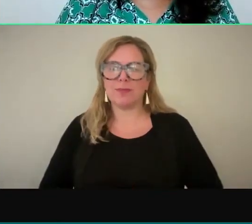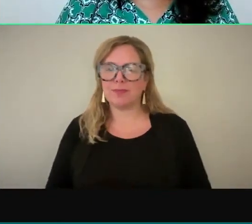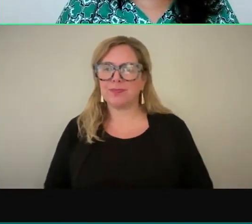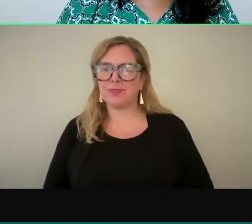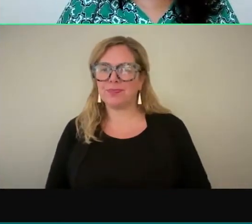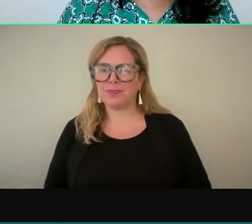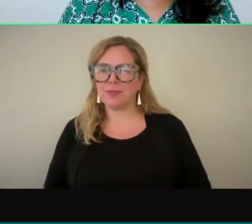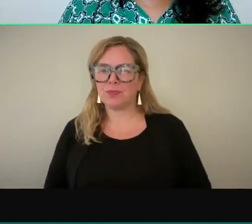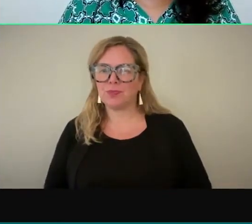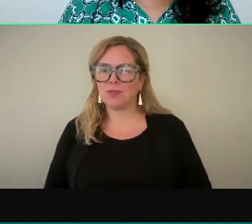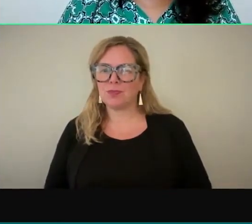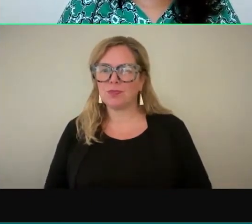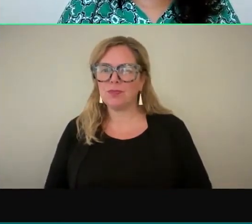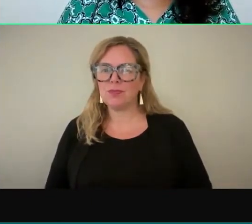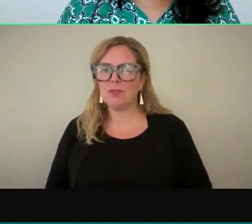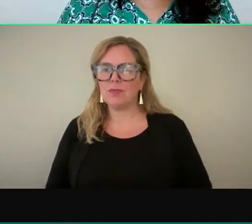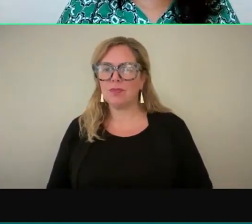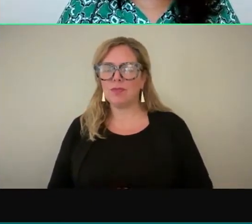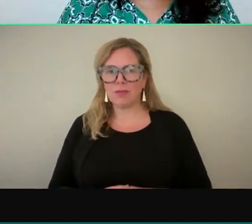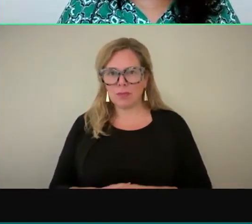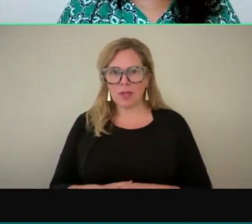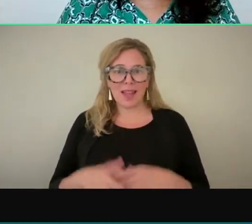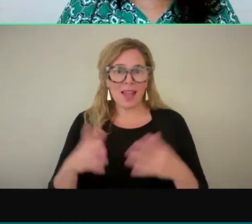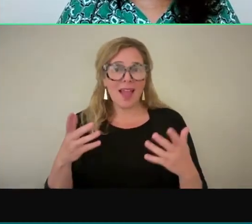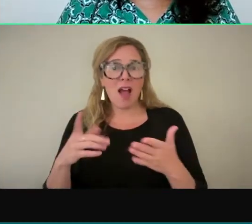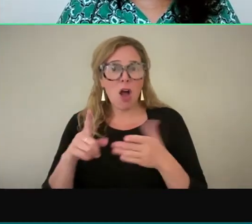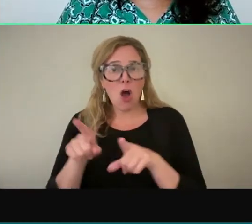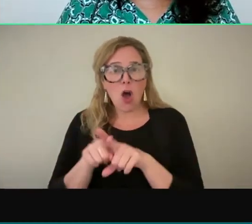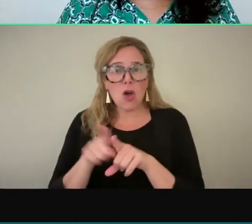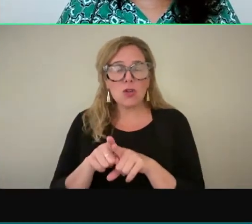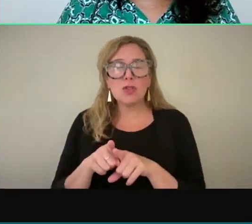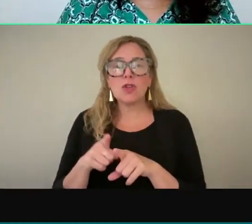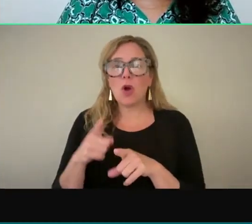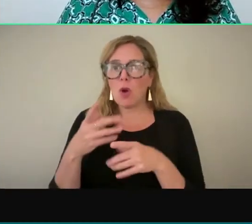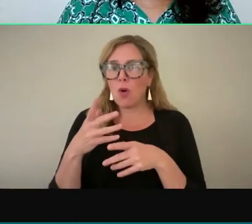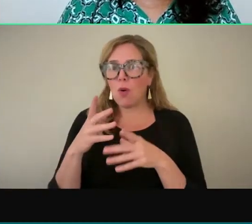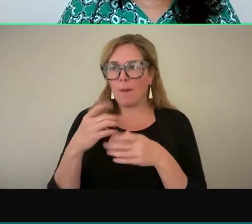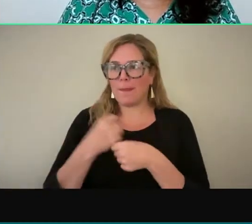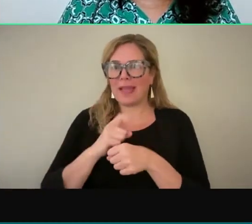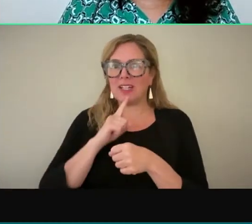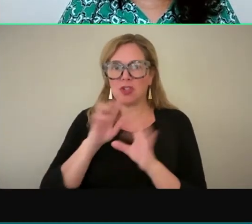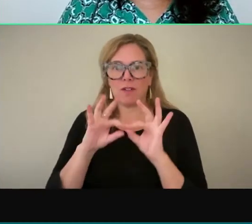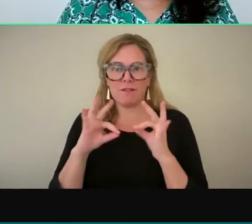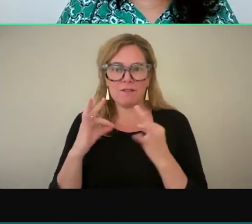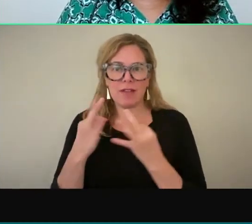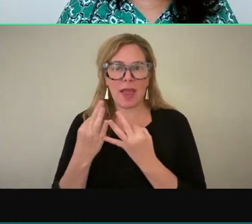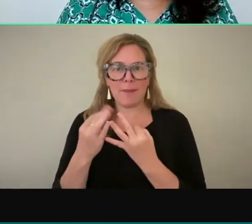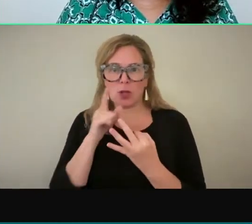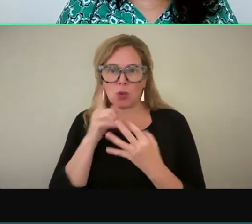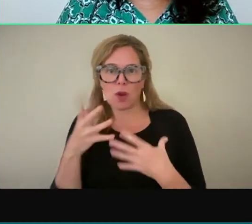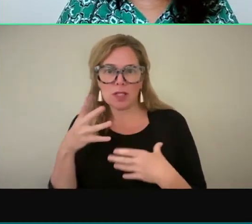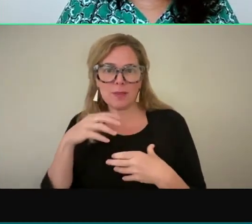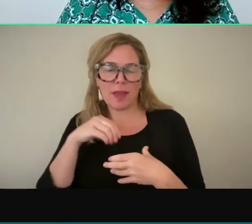they were in the right virtual room and clicked the right link. Music or video on screen while